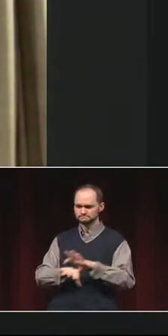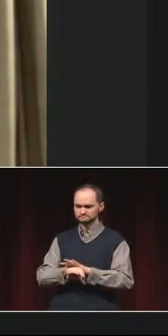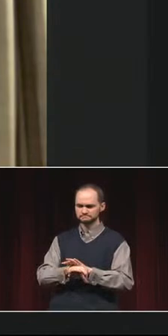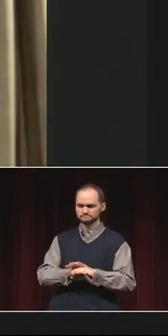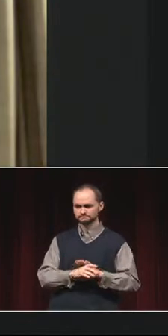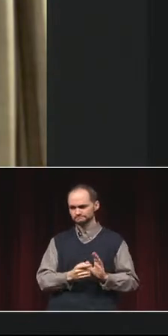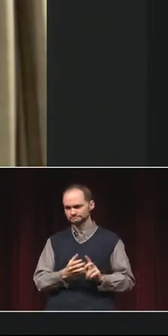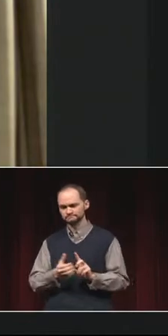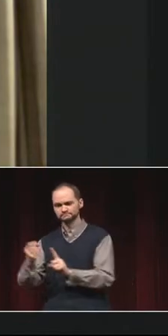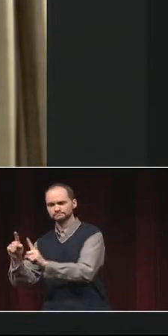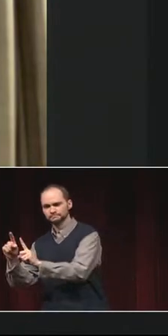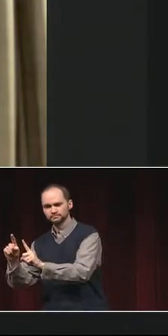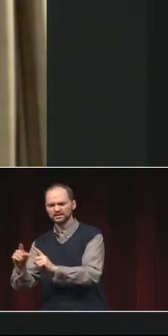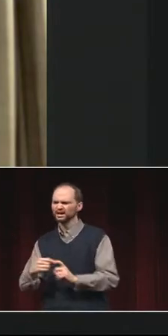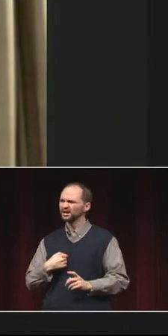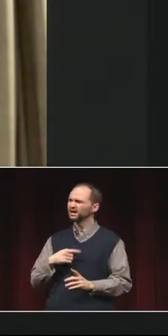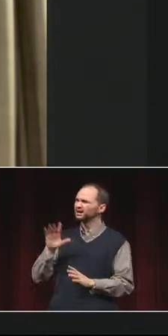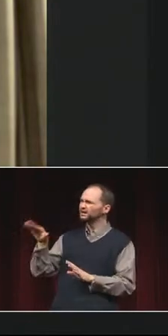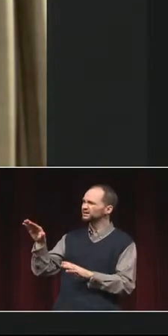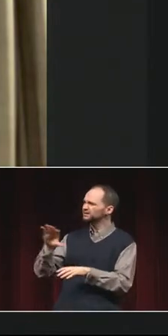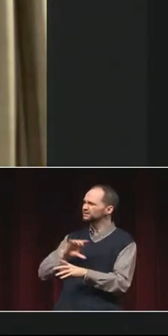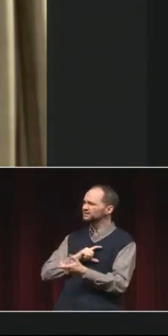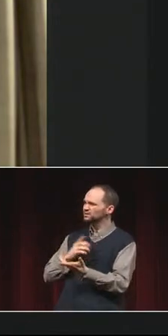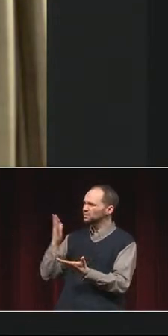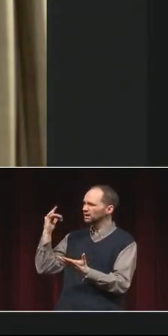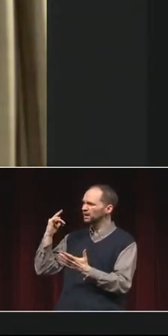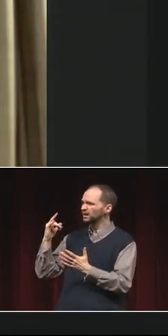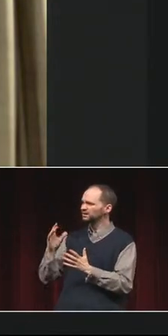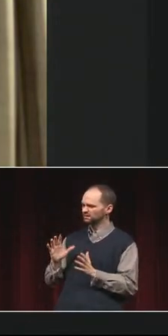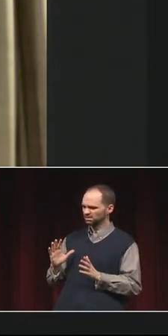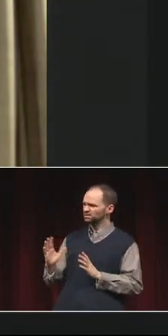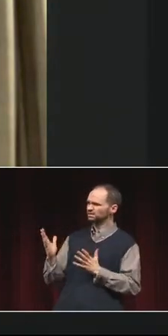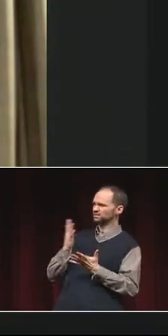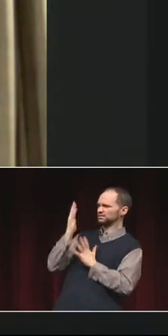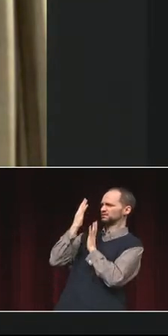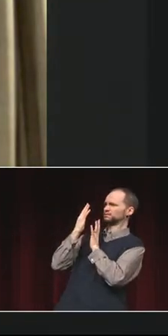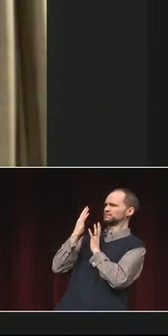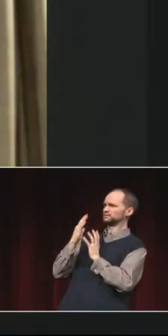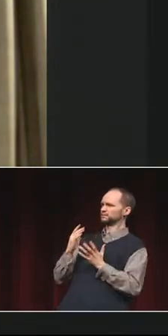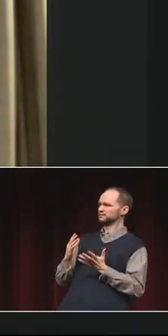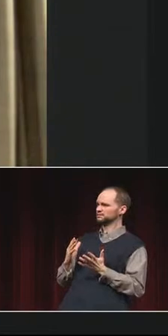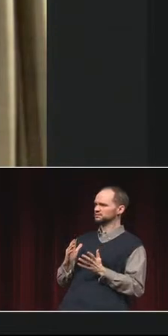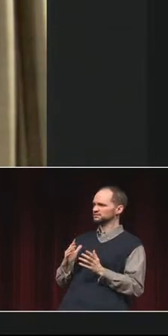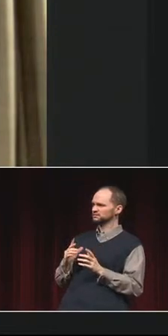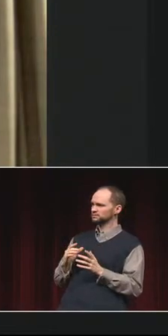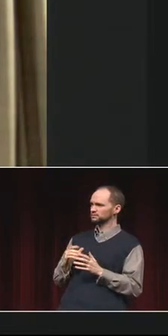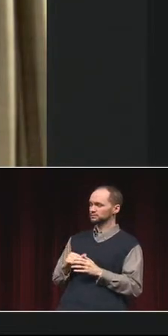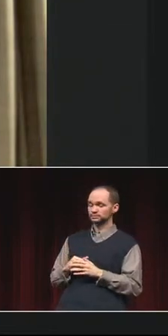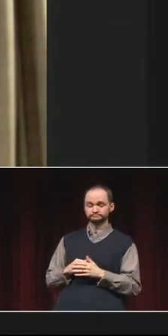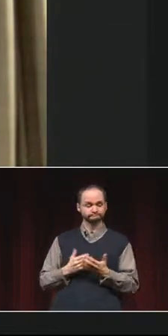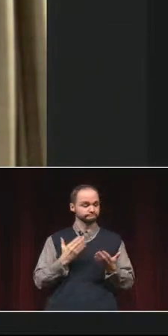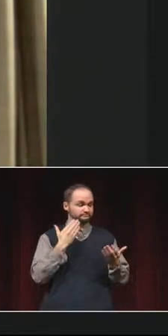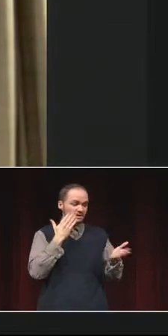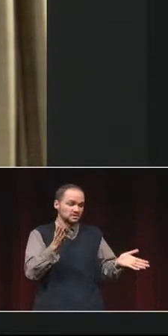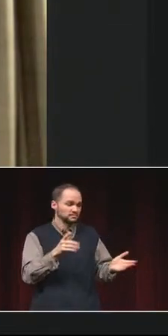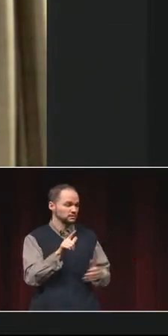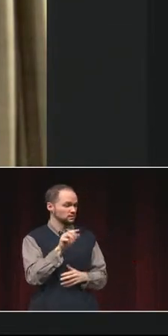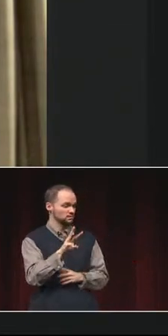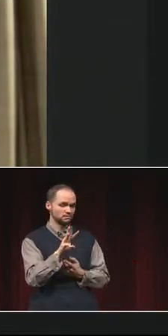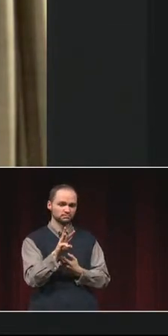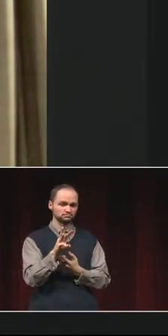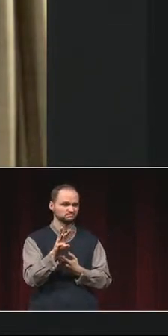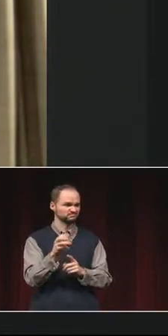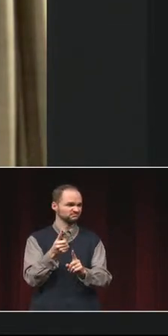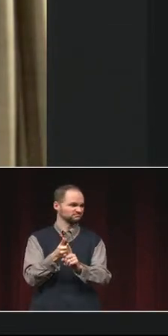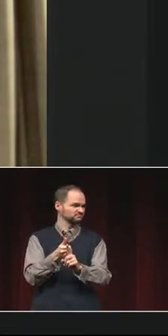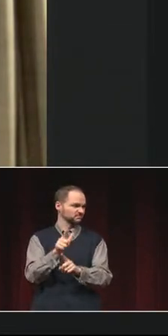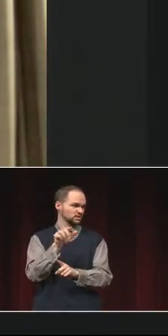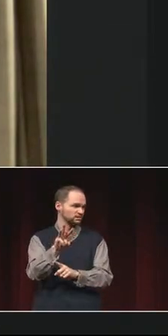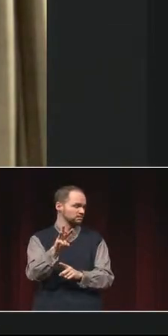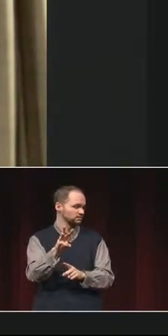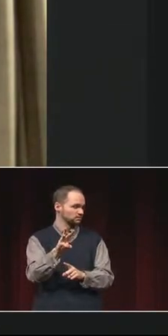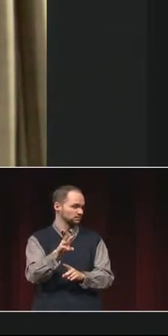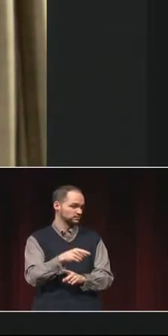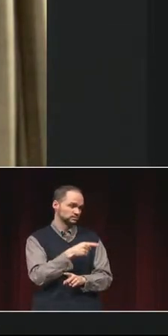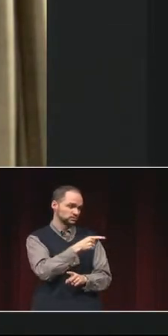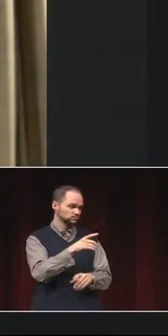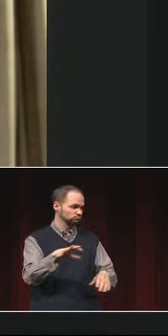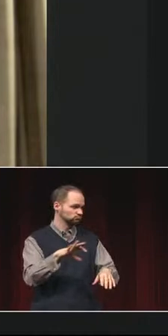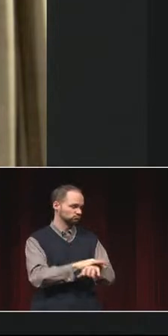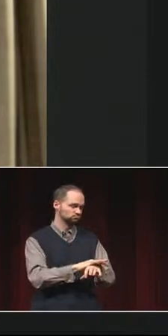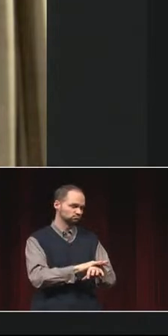I remember him saying I don't know. But the law is the law, and you are under arrest.